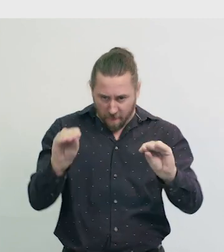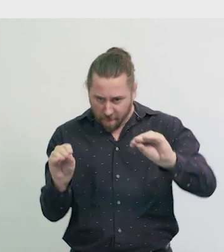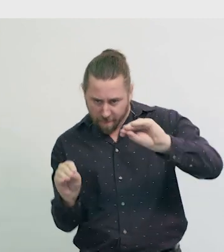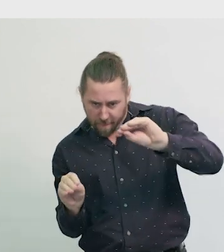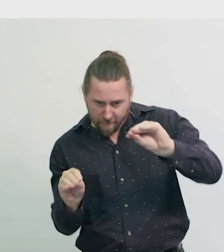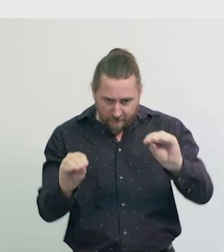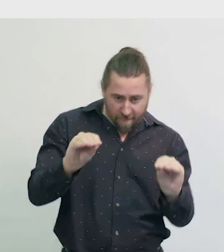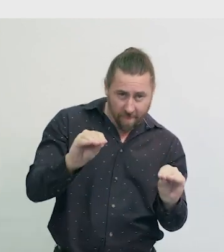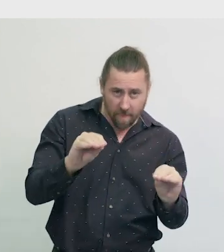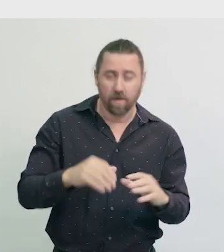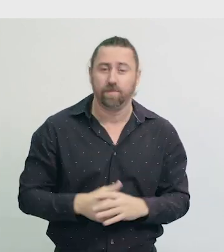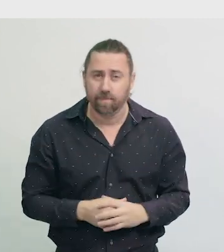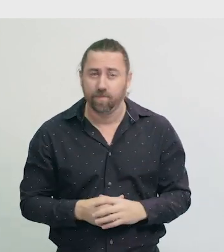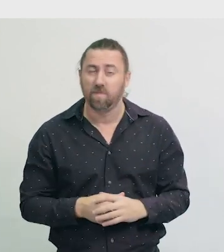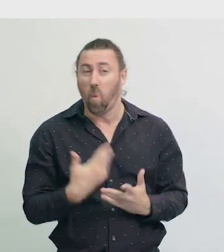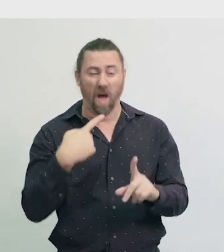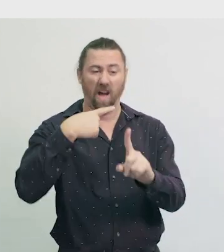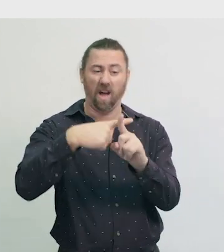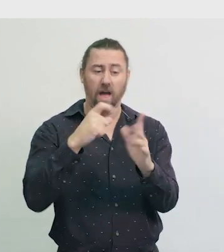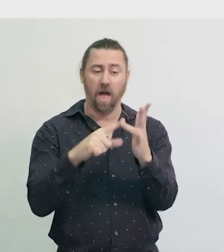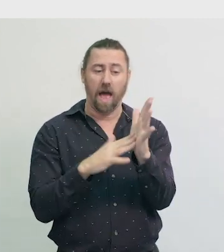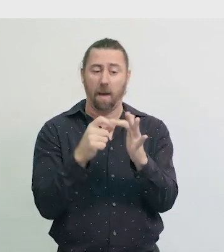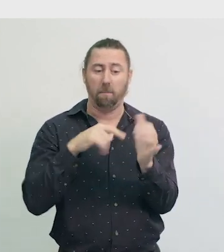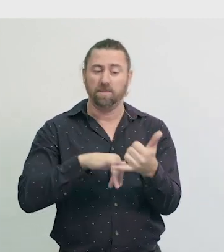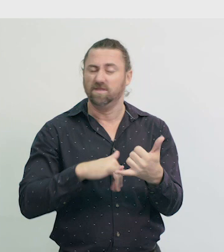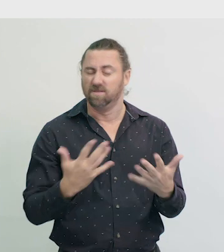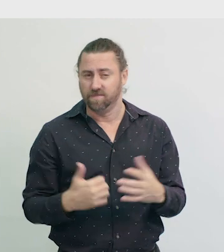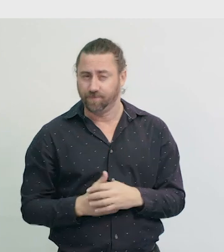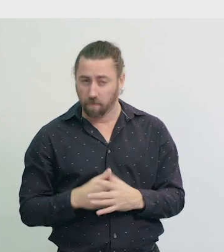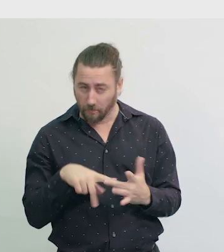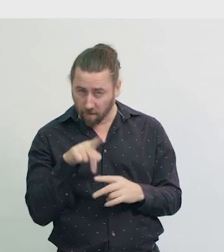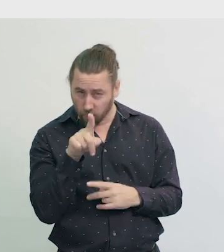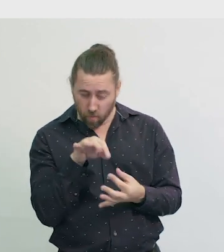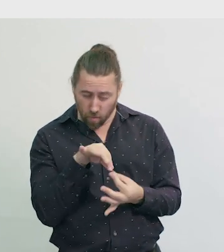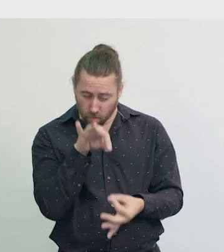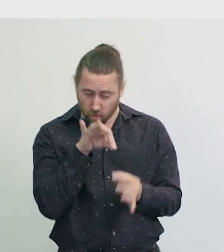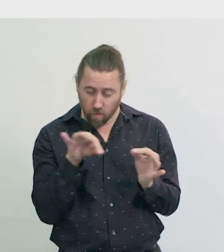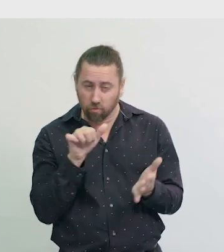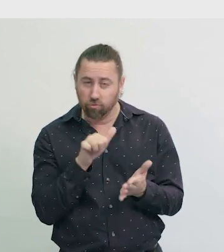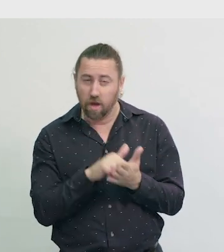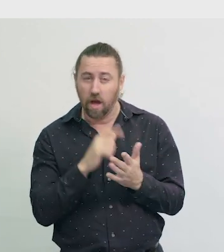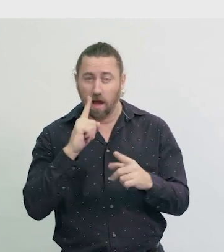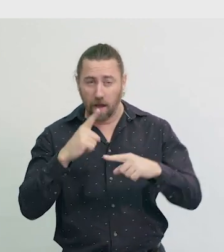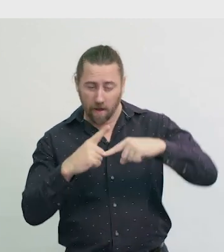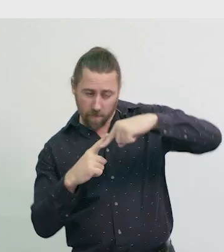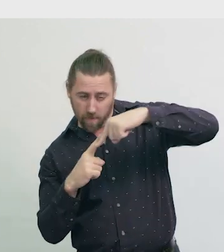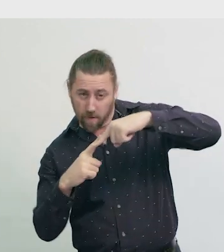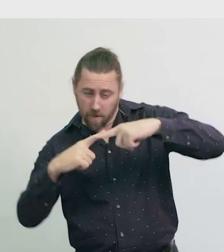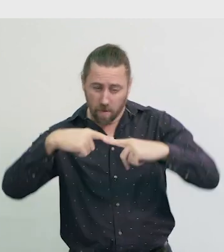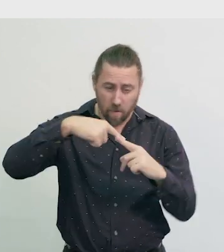and in the simple compass you have drawn. If you measure carefully, it will show that the vertically opposite angles are equal.